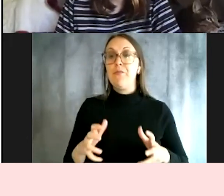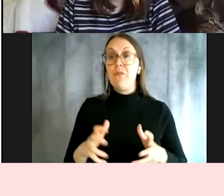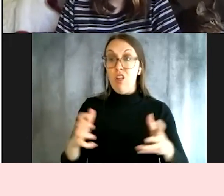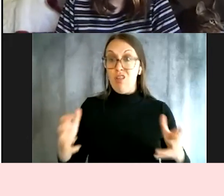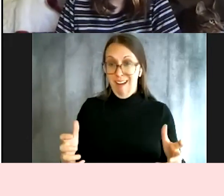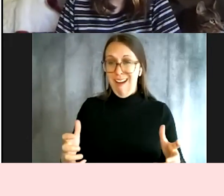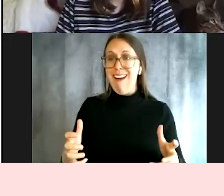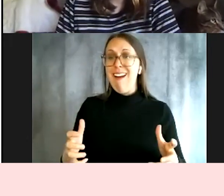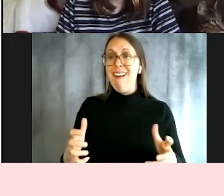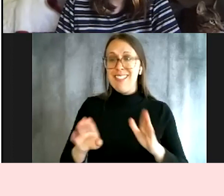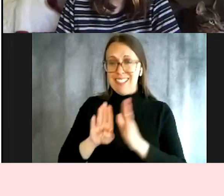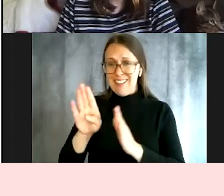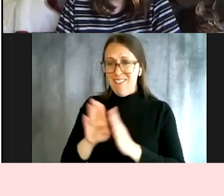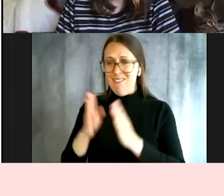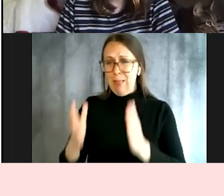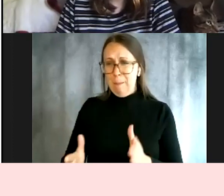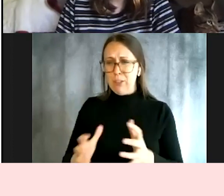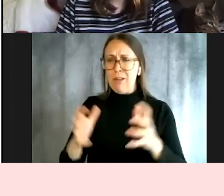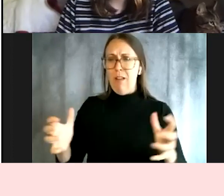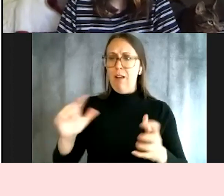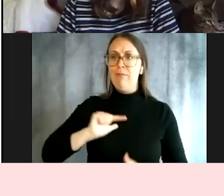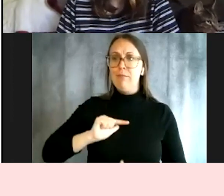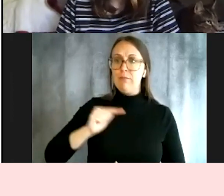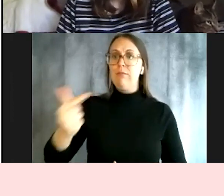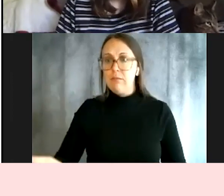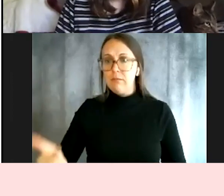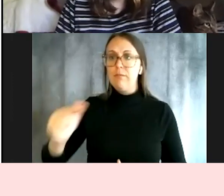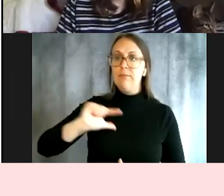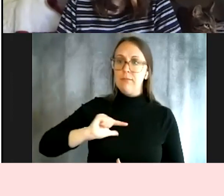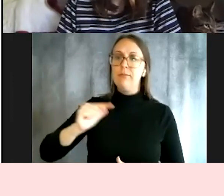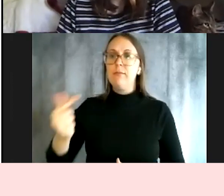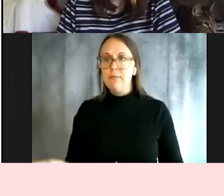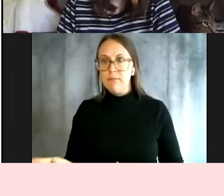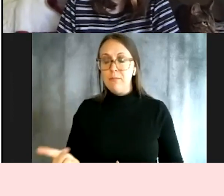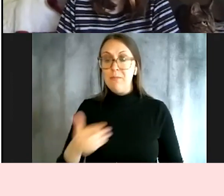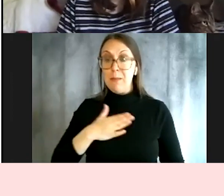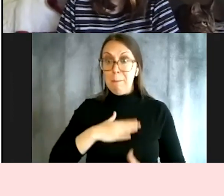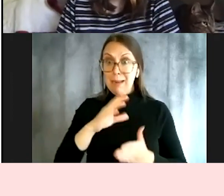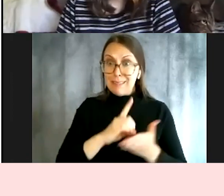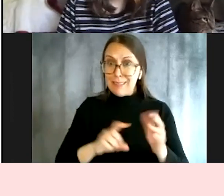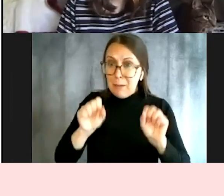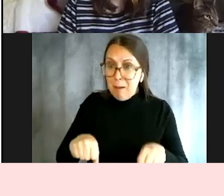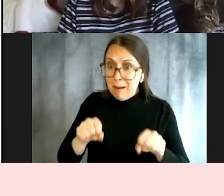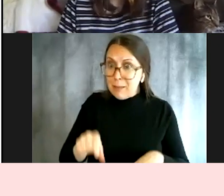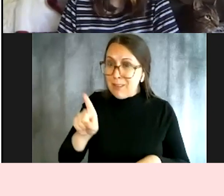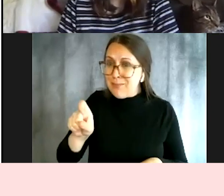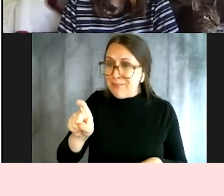to make sure your designs are even possible. Sometimes, as a designer who is not a developer,